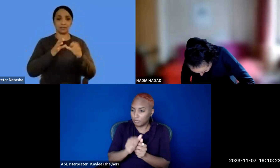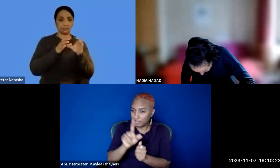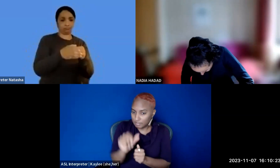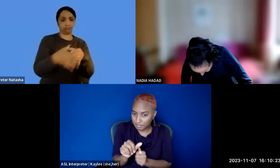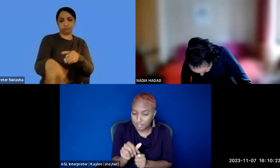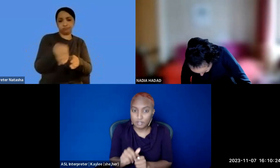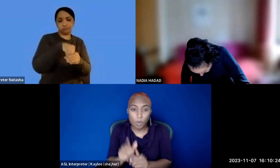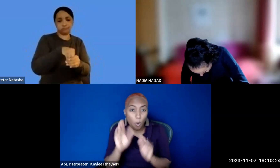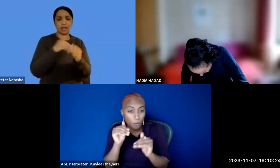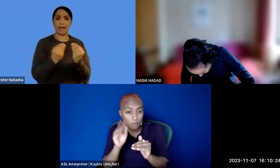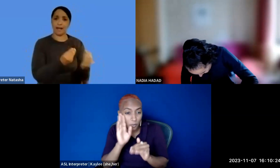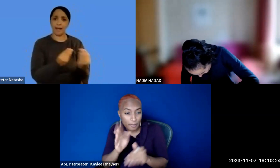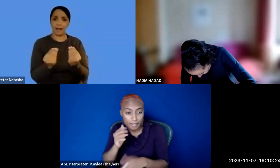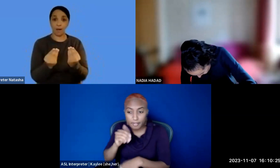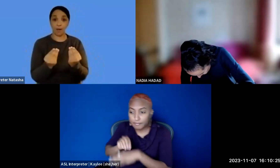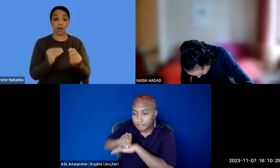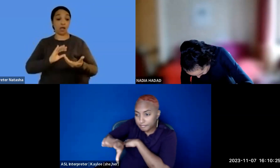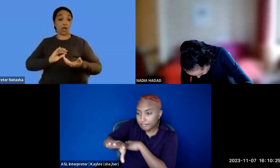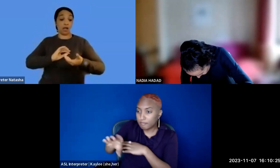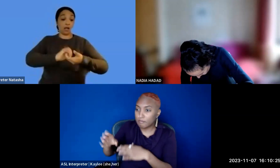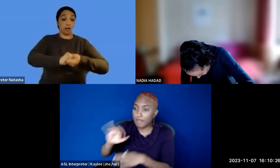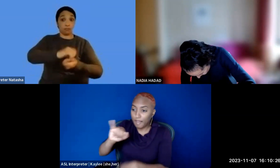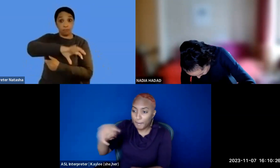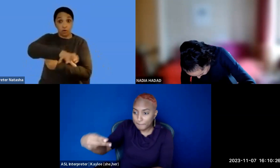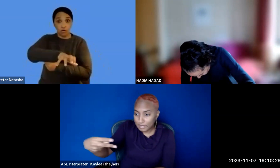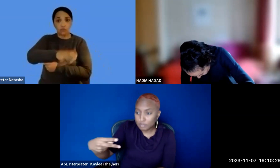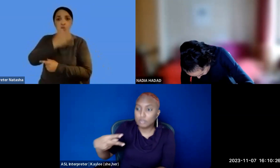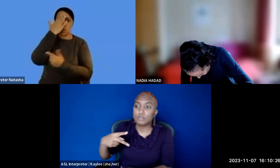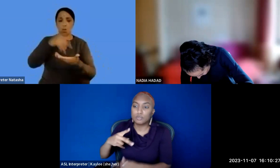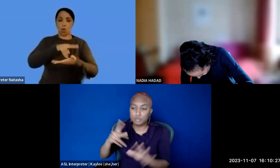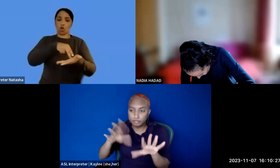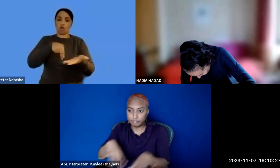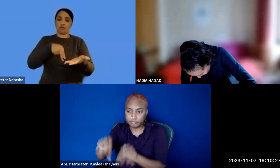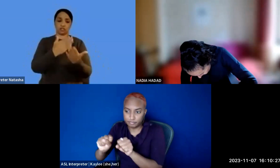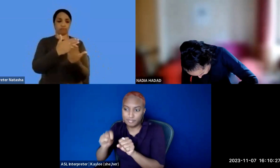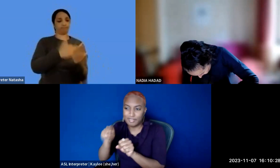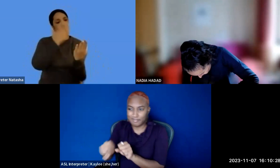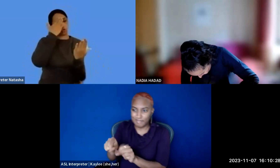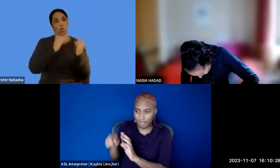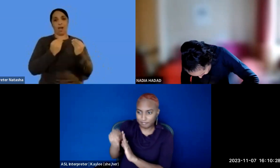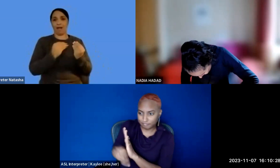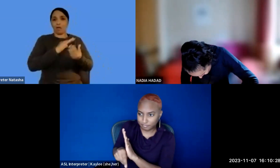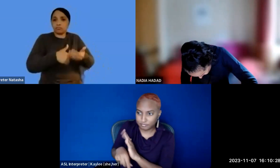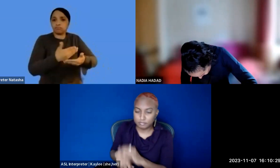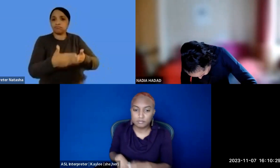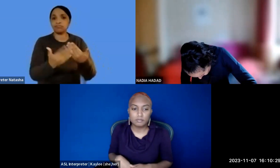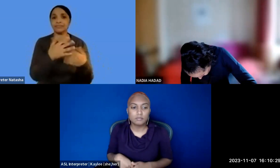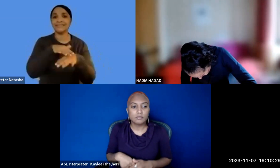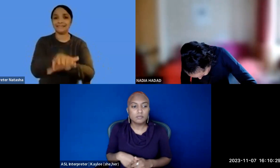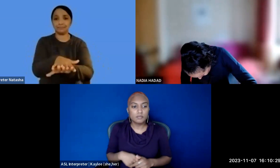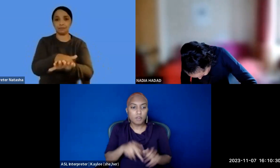further implement the convention. And we can keep an eye and respond to calls for projects, grants